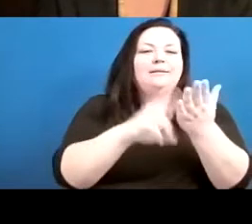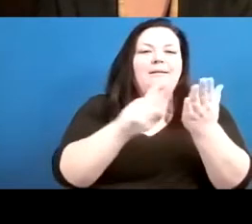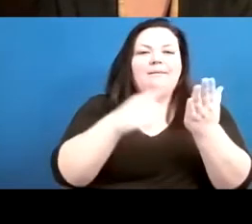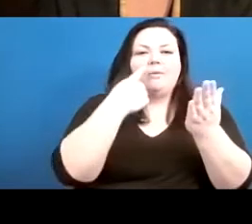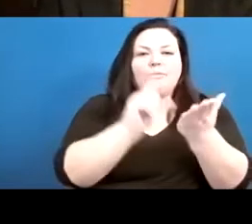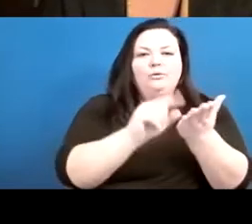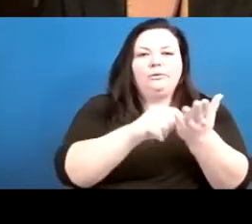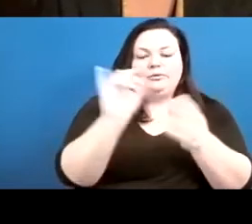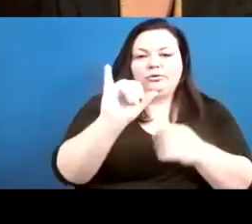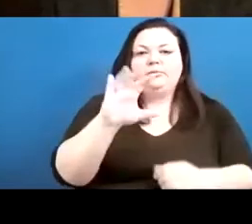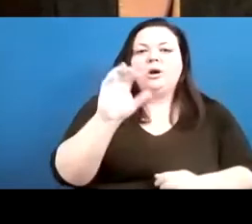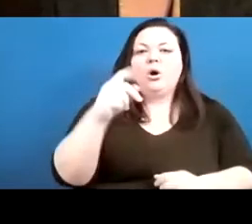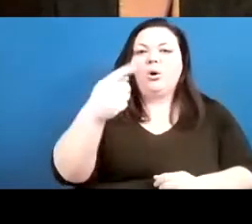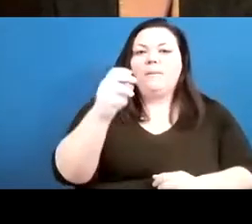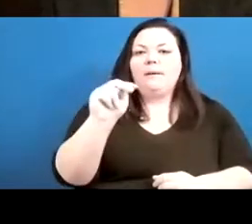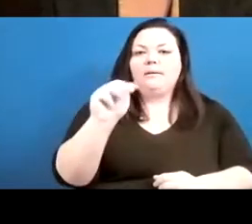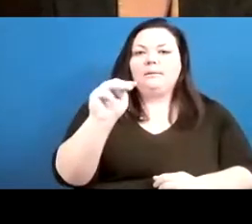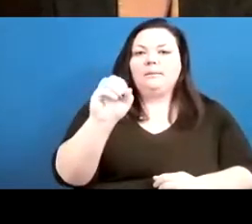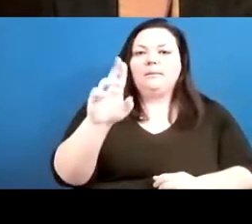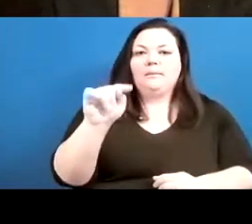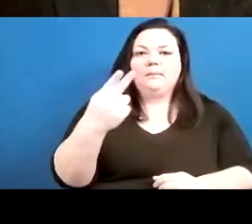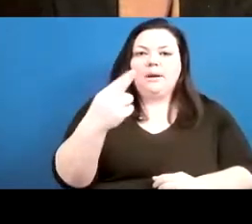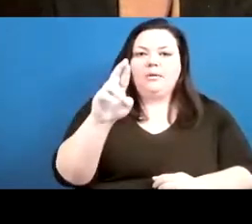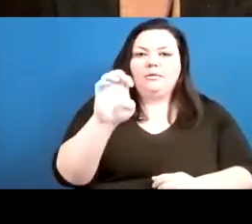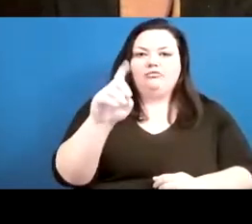openmouthreadings.com. Um, we also post about our events